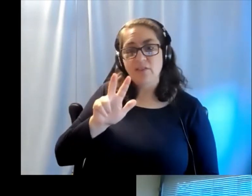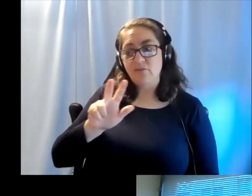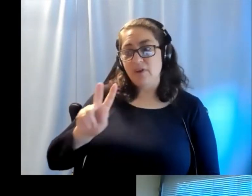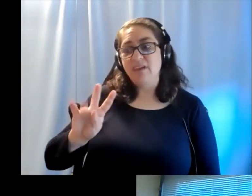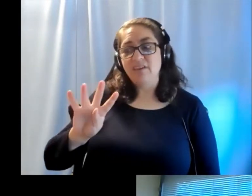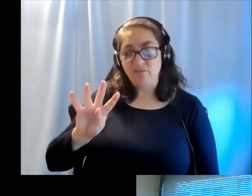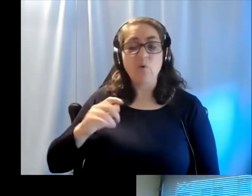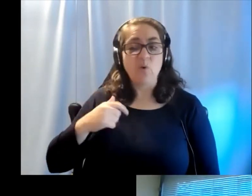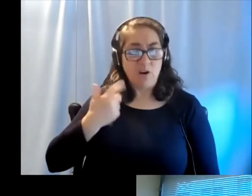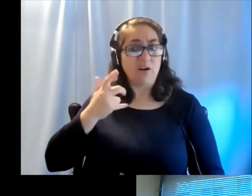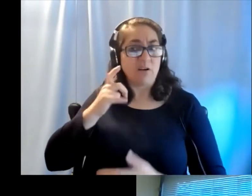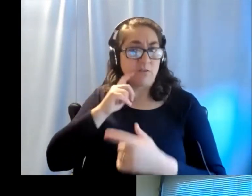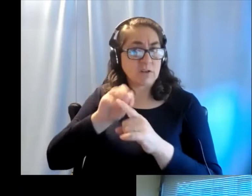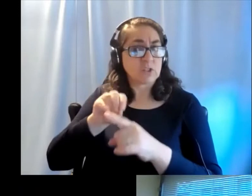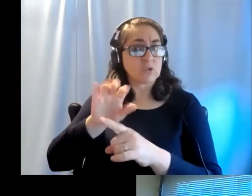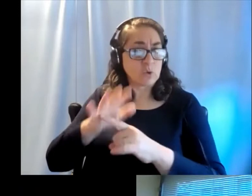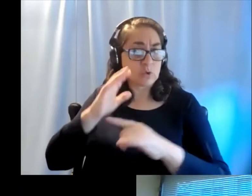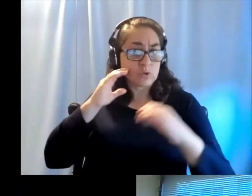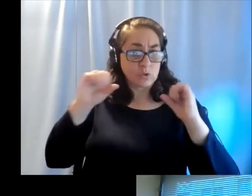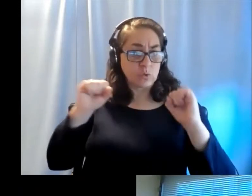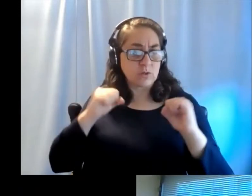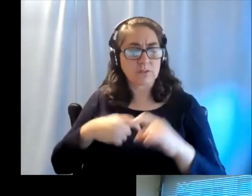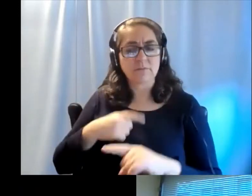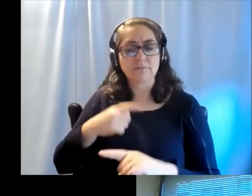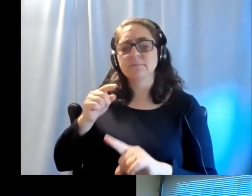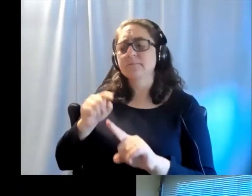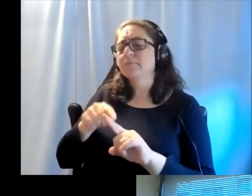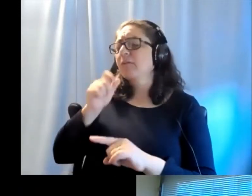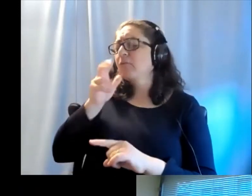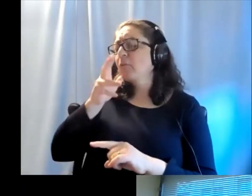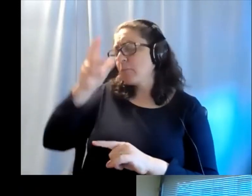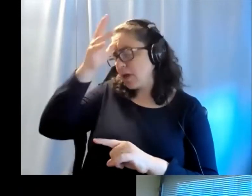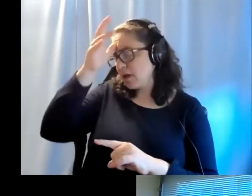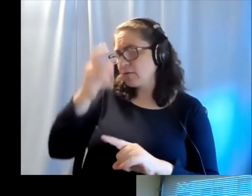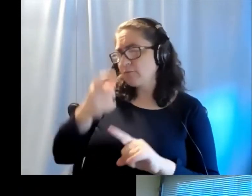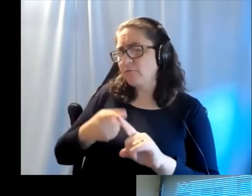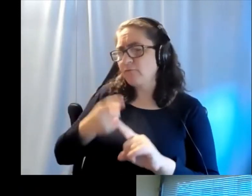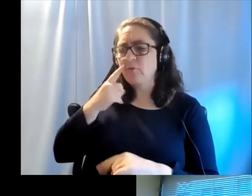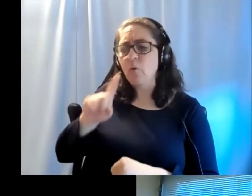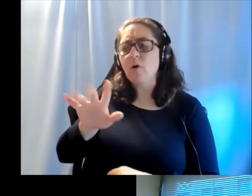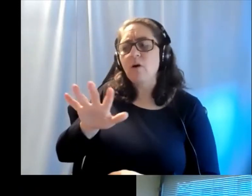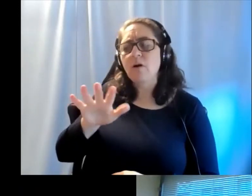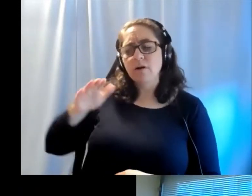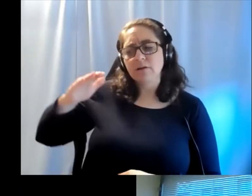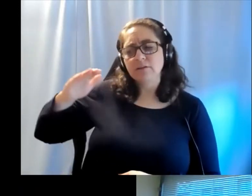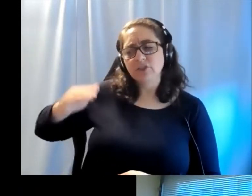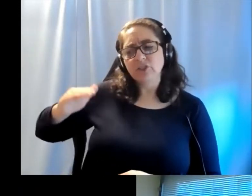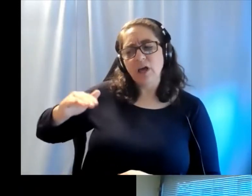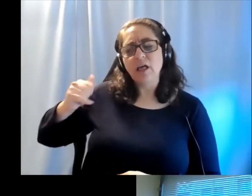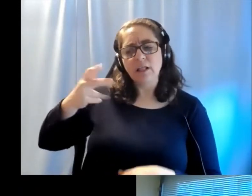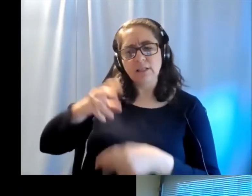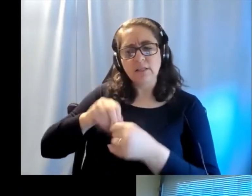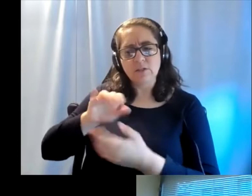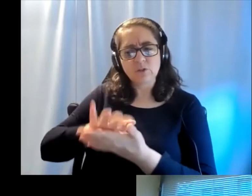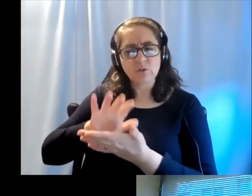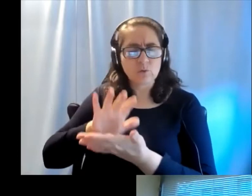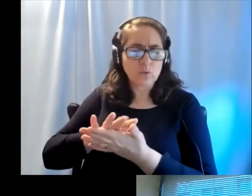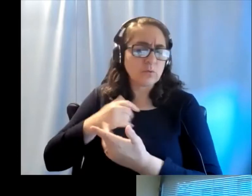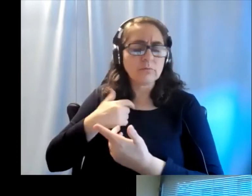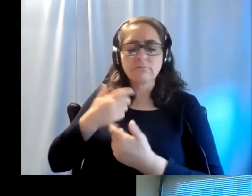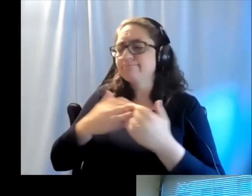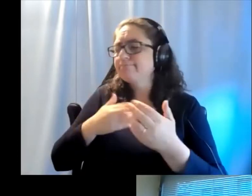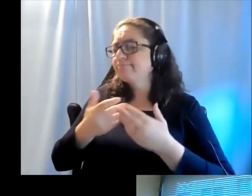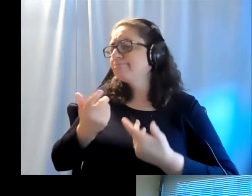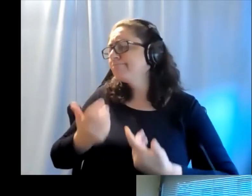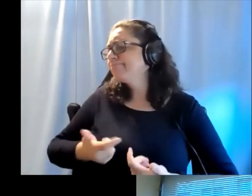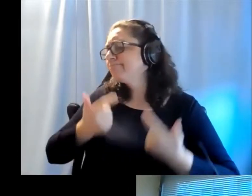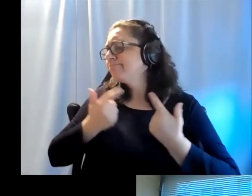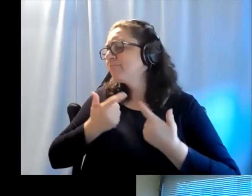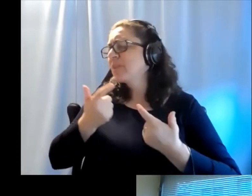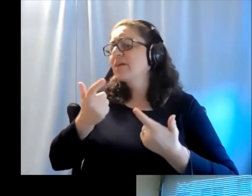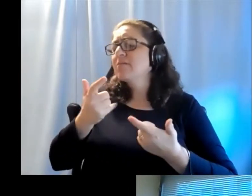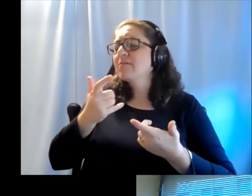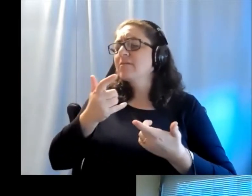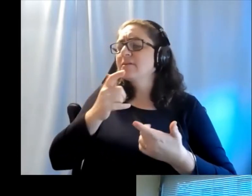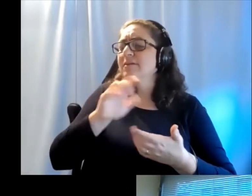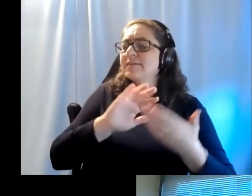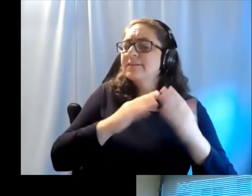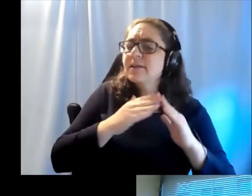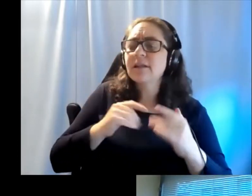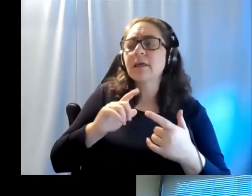If you are a parent of a school aged child, whether it is a city kid or a suburban kid,